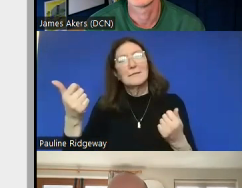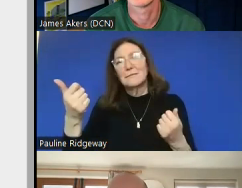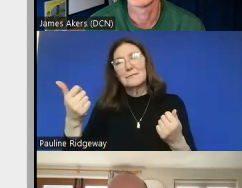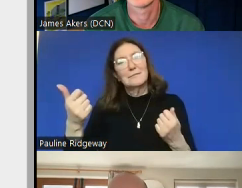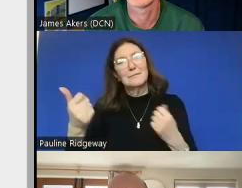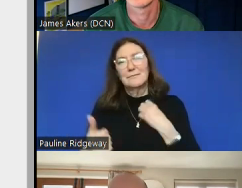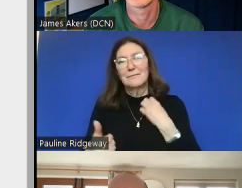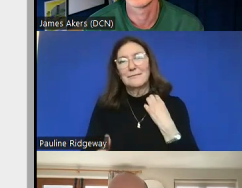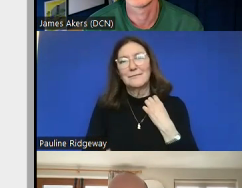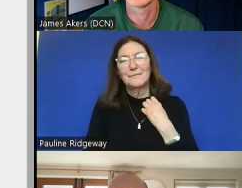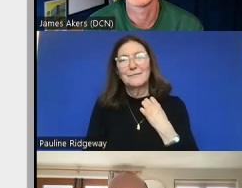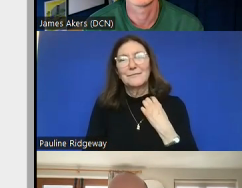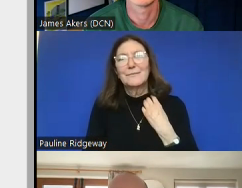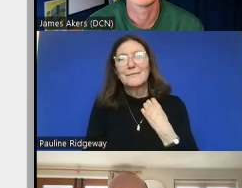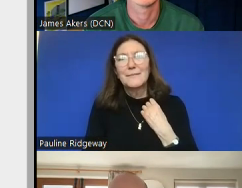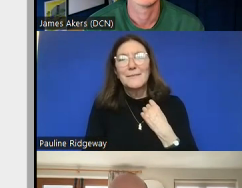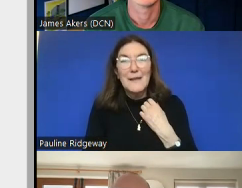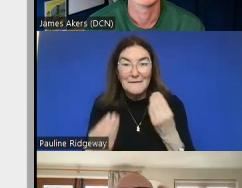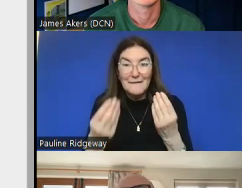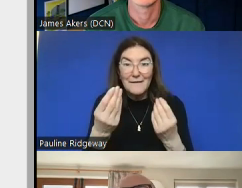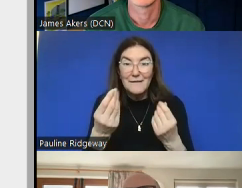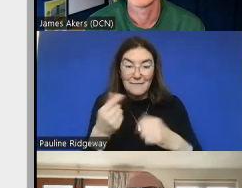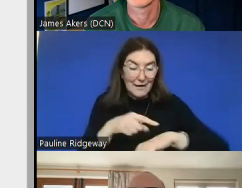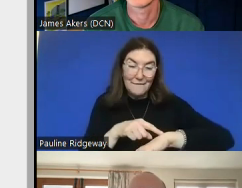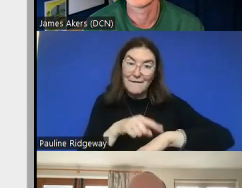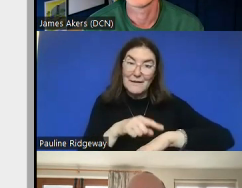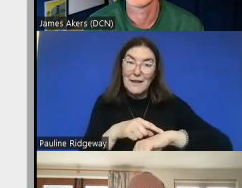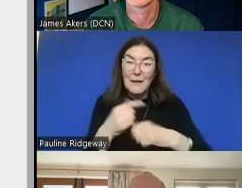We've got time for a few more questions. In terms of personal data,